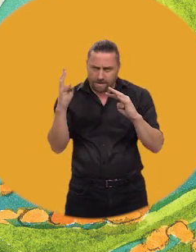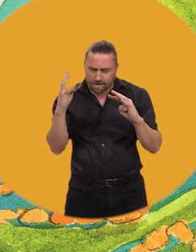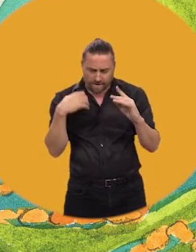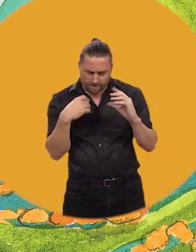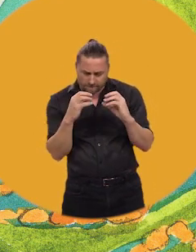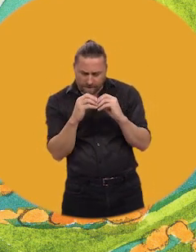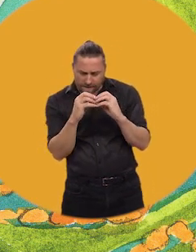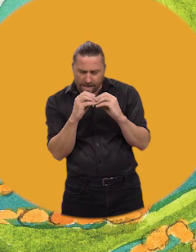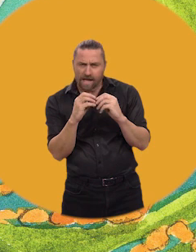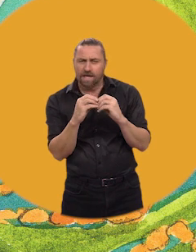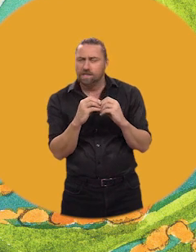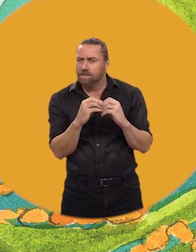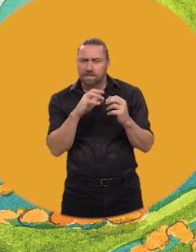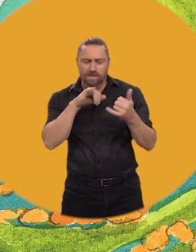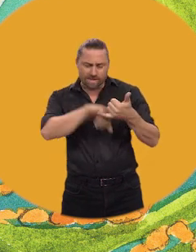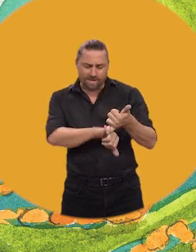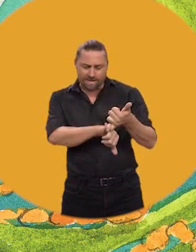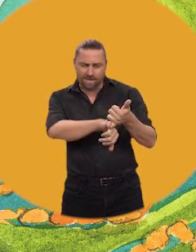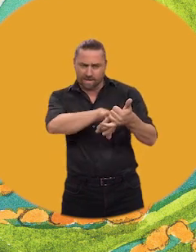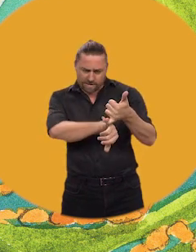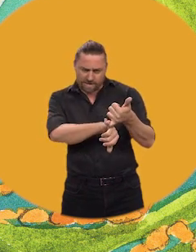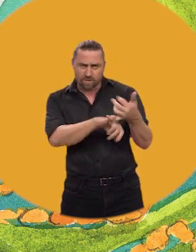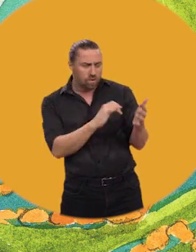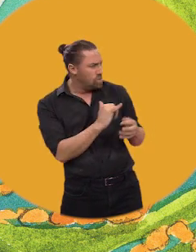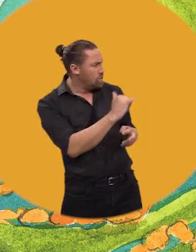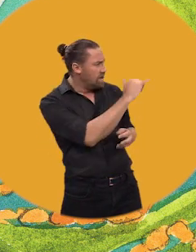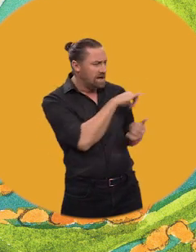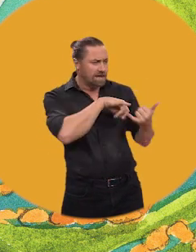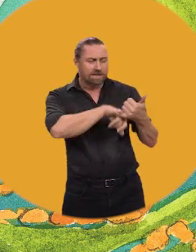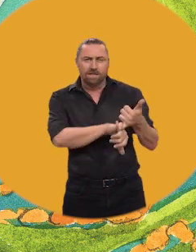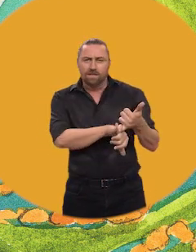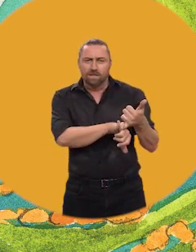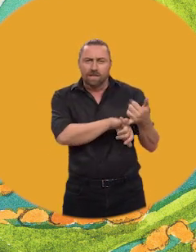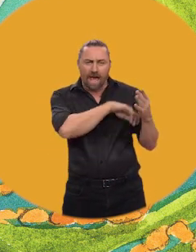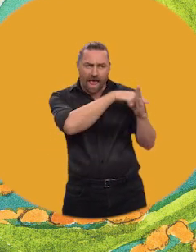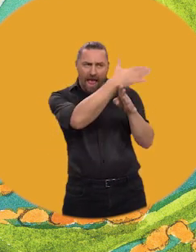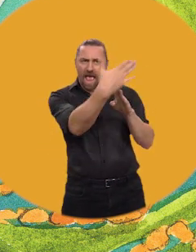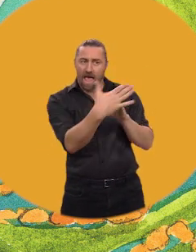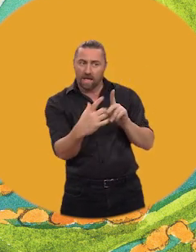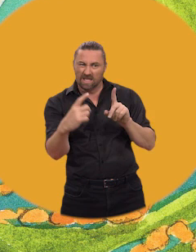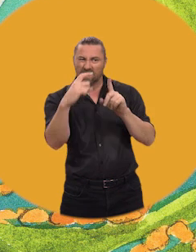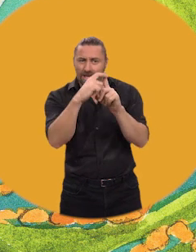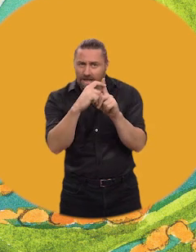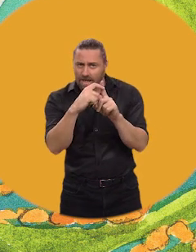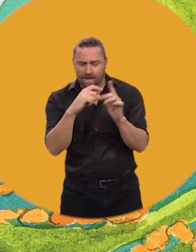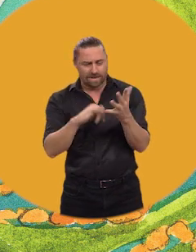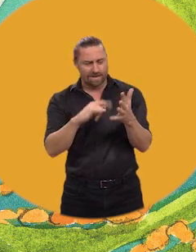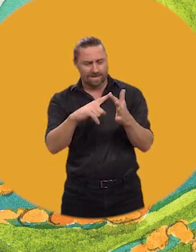that has the sound (hissing) at the beginning. And de at the end, seaweed.